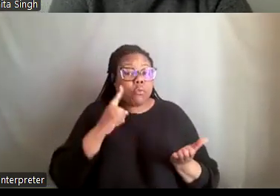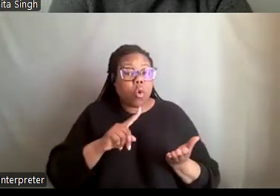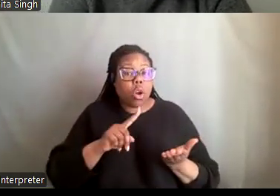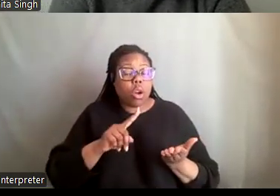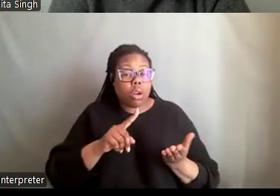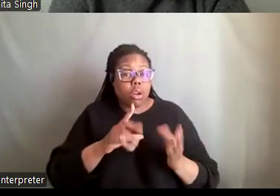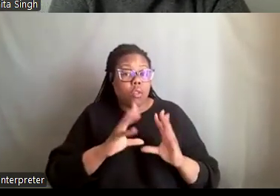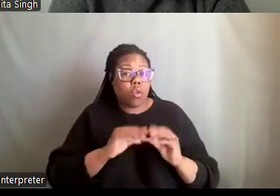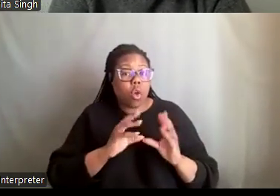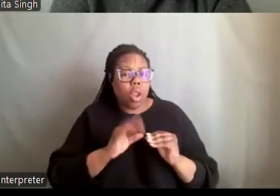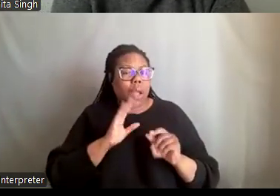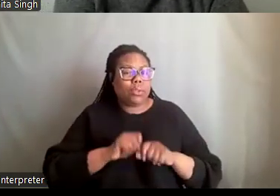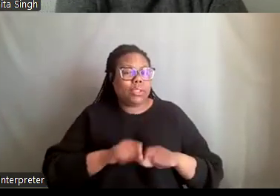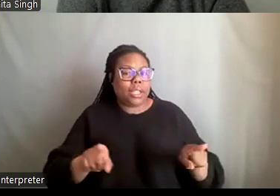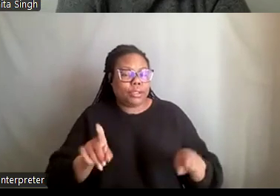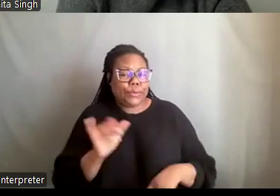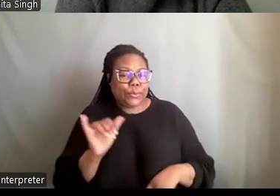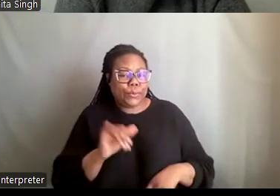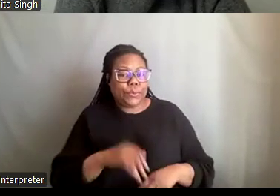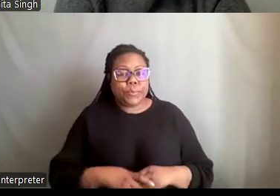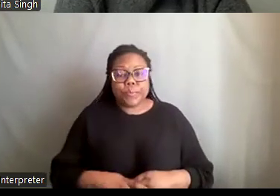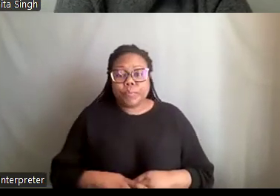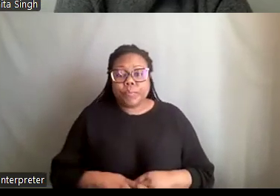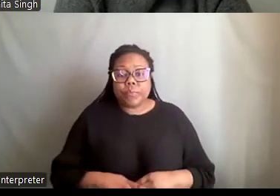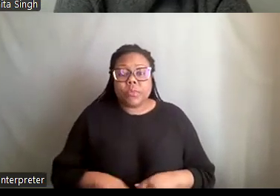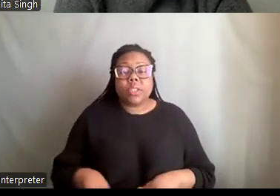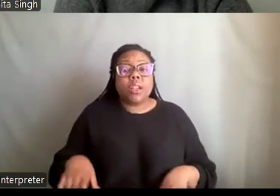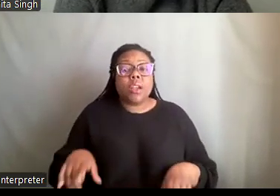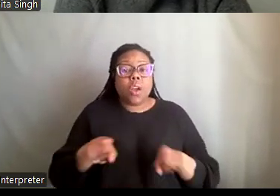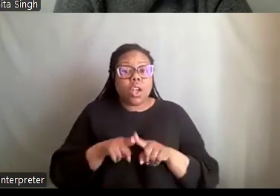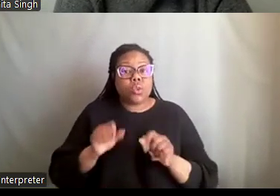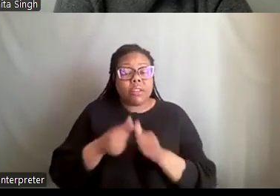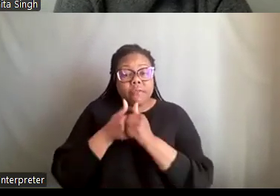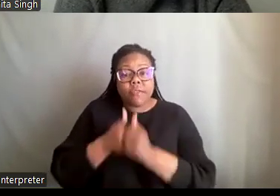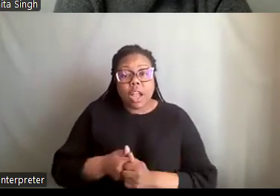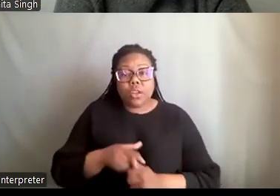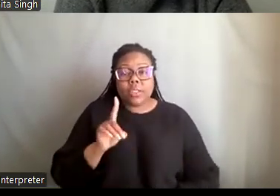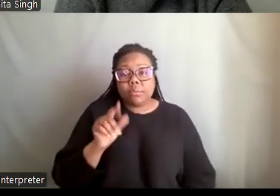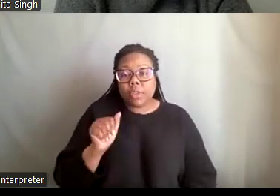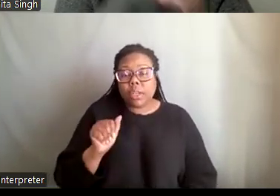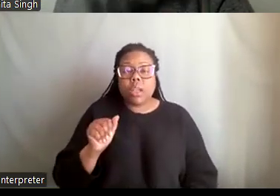email it to people who registered for the call. As far as joining the ListServ, we'll put that in the chat